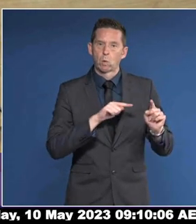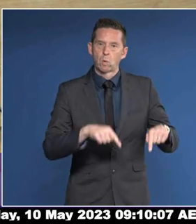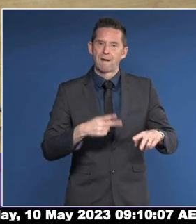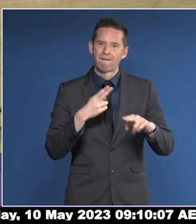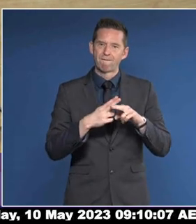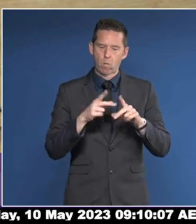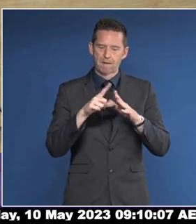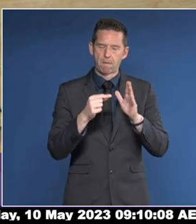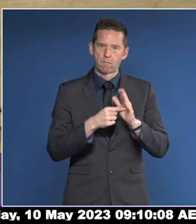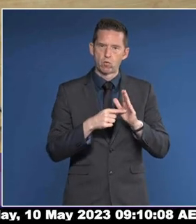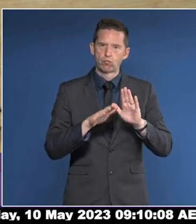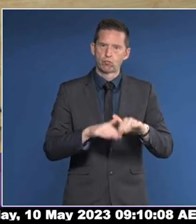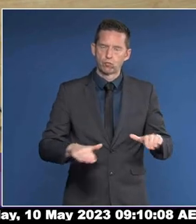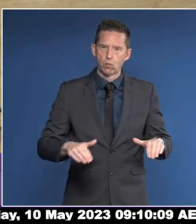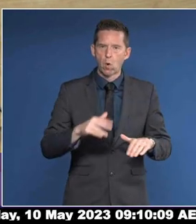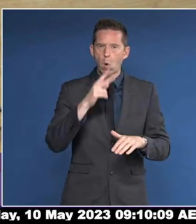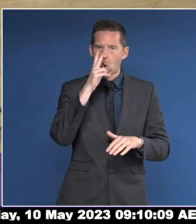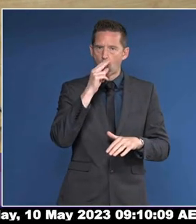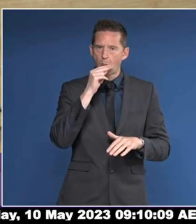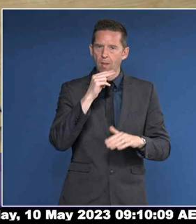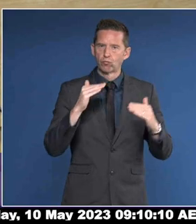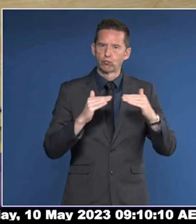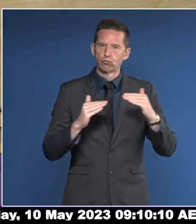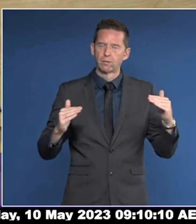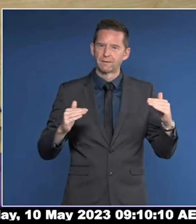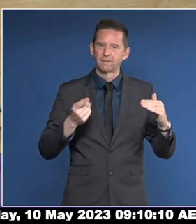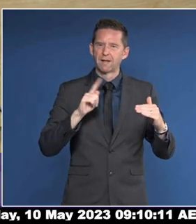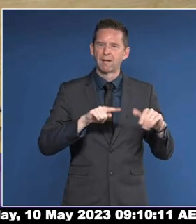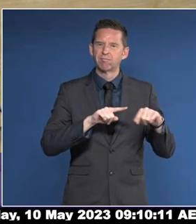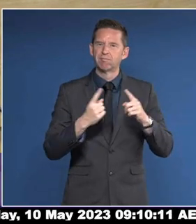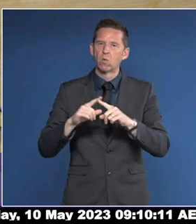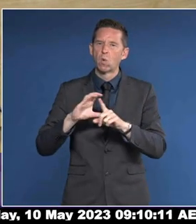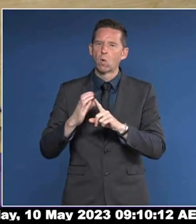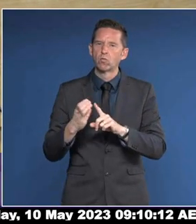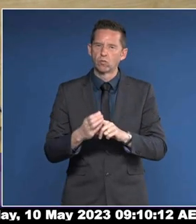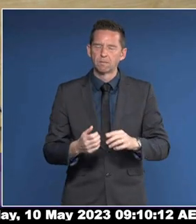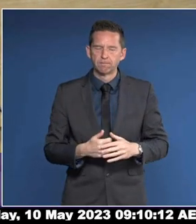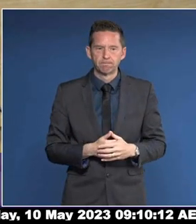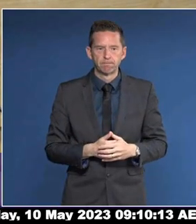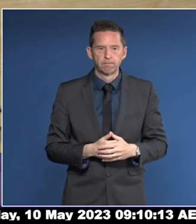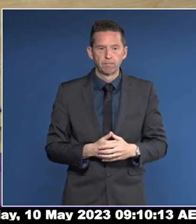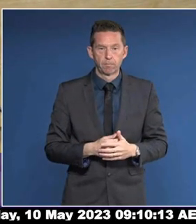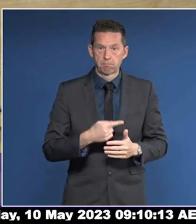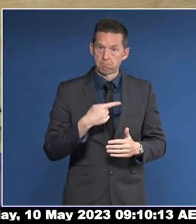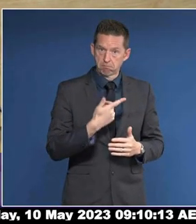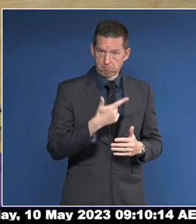Youth Justice and Multicultural Affairs. Yes. MS EASTMAN: Do you mind, for convenience's sake, if I refer to the